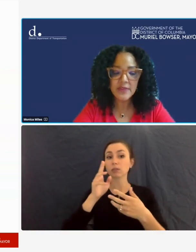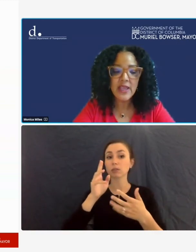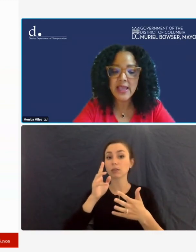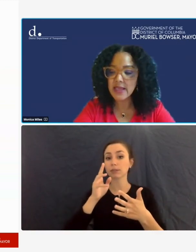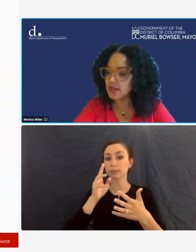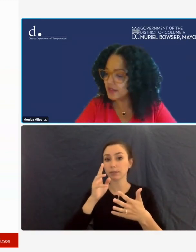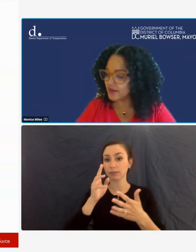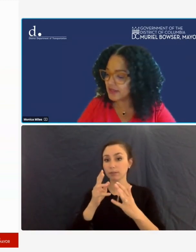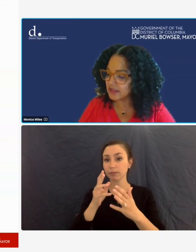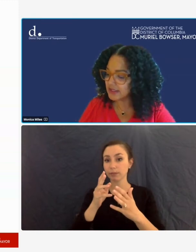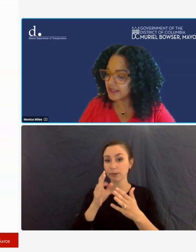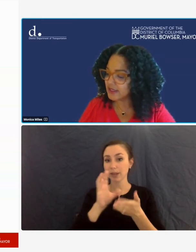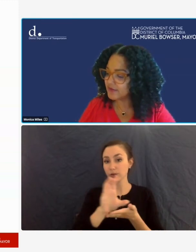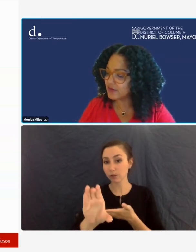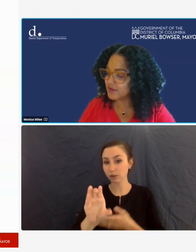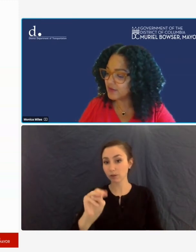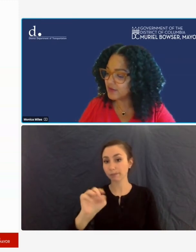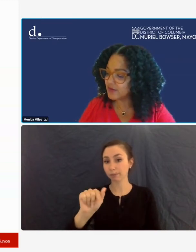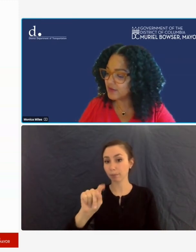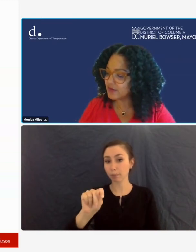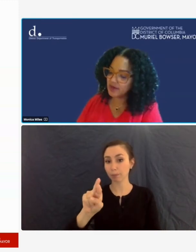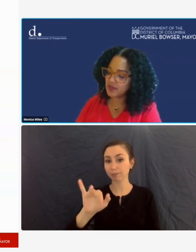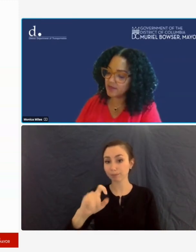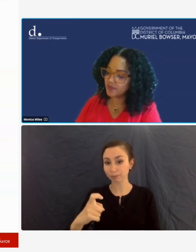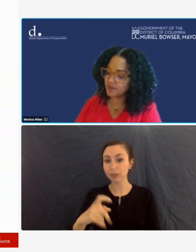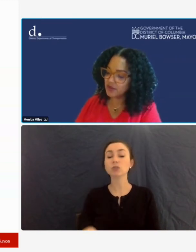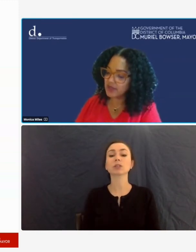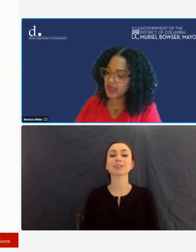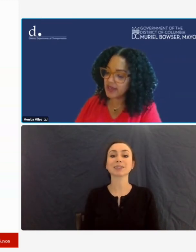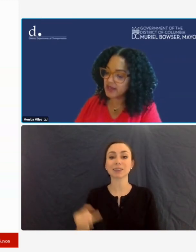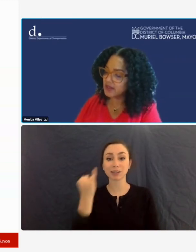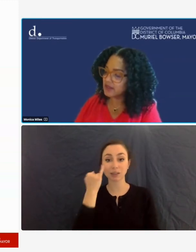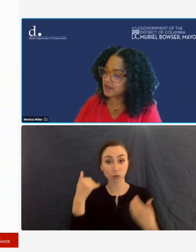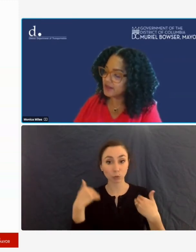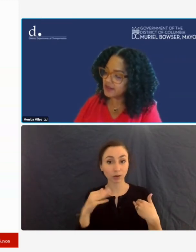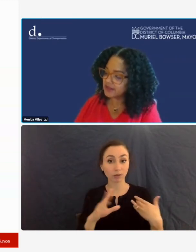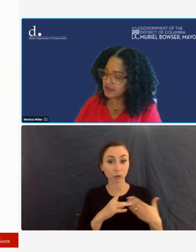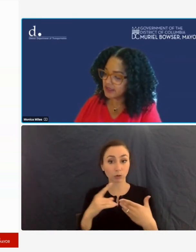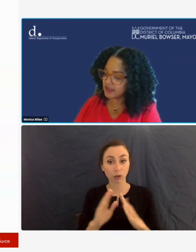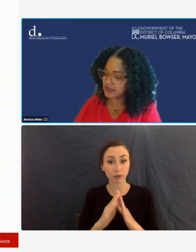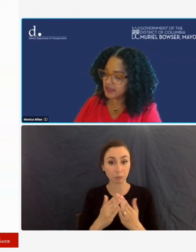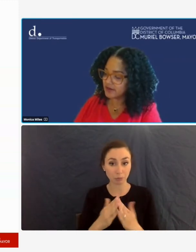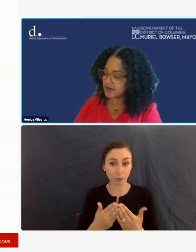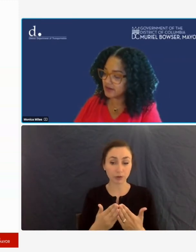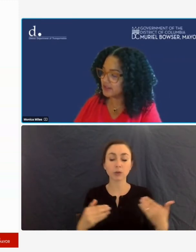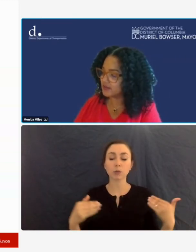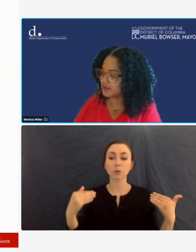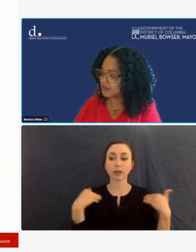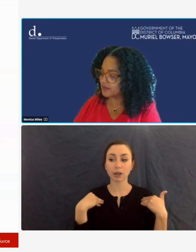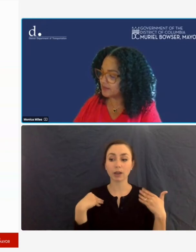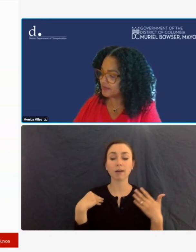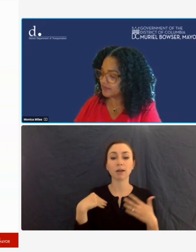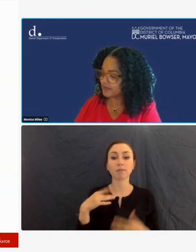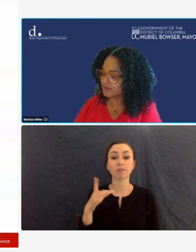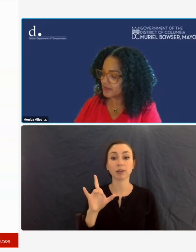and there is a link if you have your um your guide there is a link in here let me see what um where